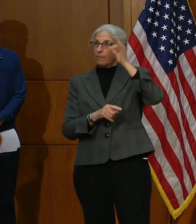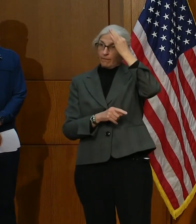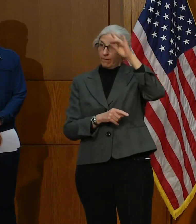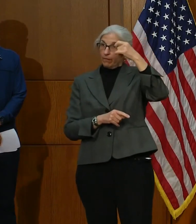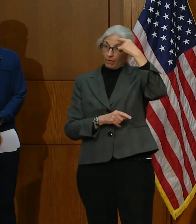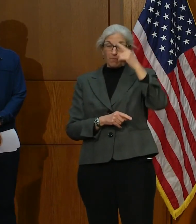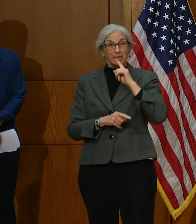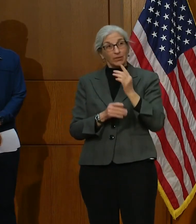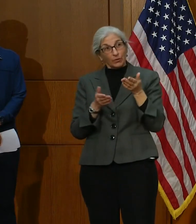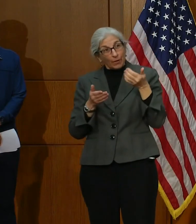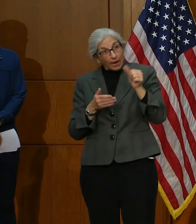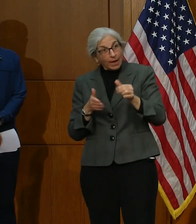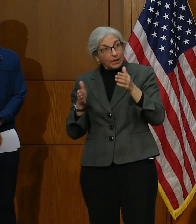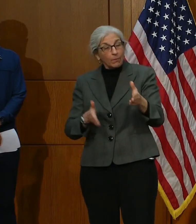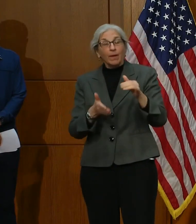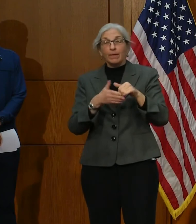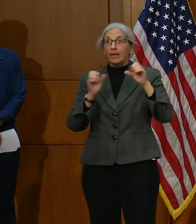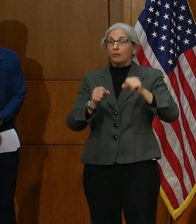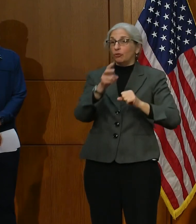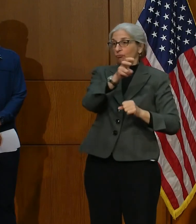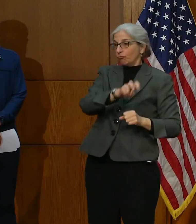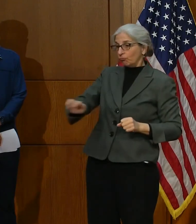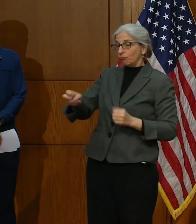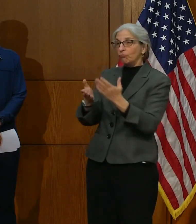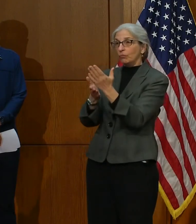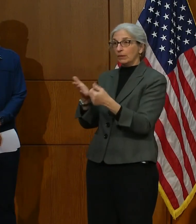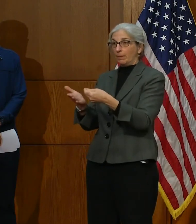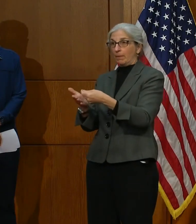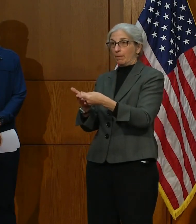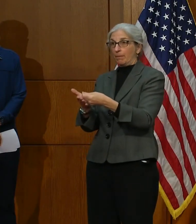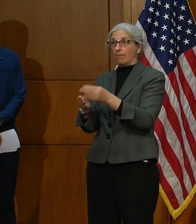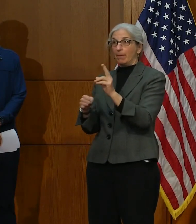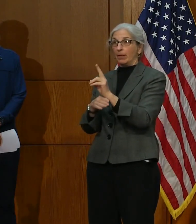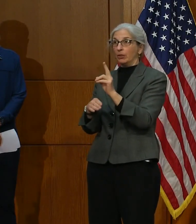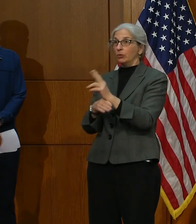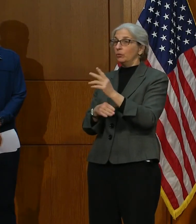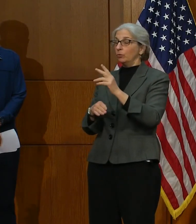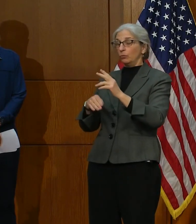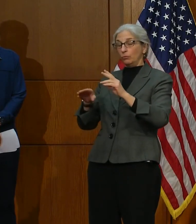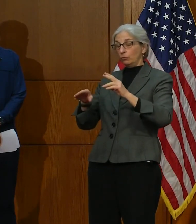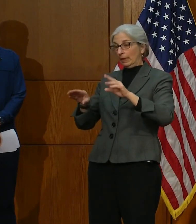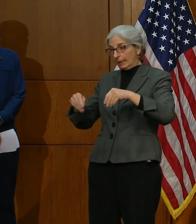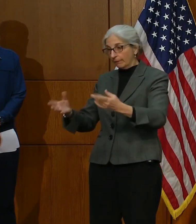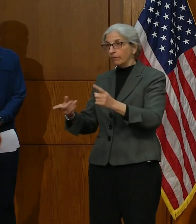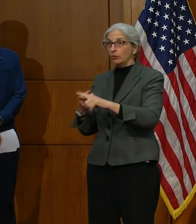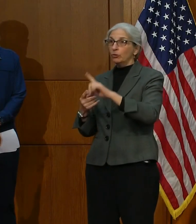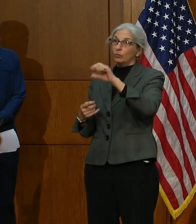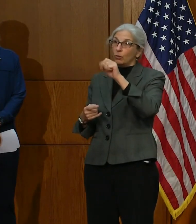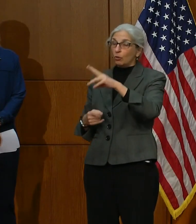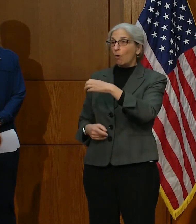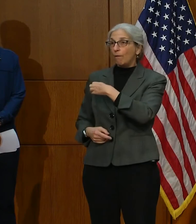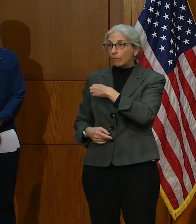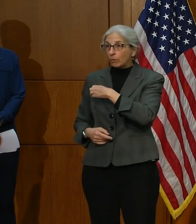WITH ALL THIS POTENTIAL MONEY COMING DOWN FROM THE FEDERAL GOVERNMENT. IS THAT ANY WAY THAT SOME OF THESE FUNDS COULD